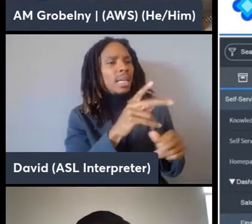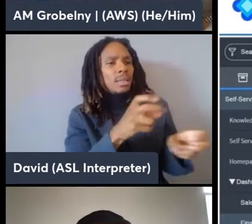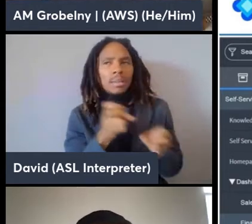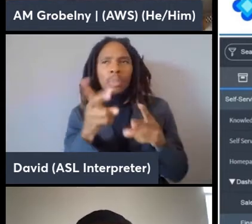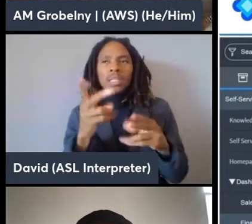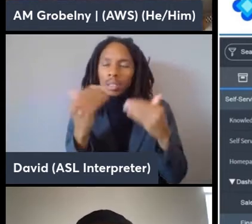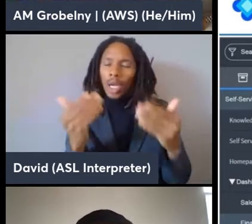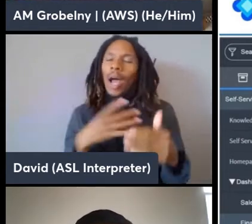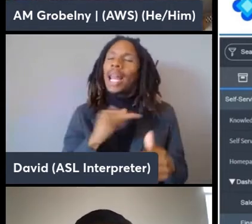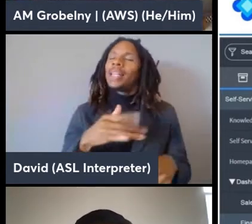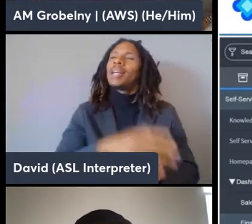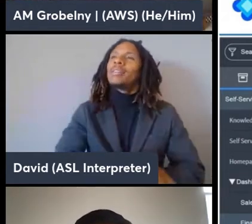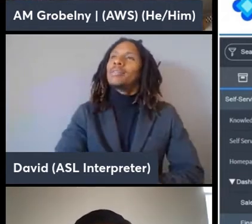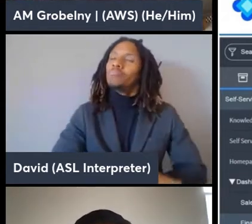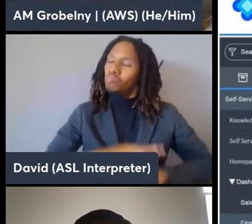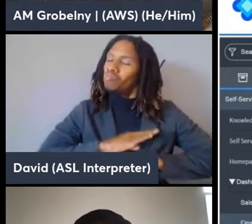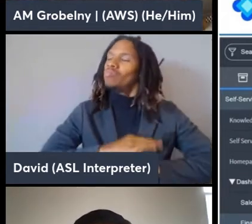I like that. (laugh)